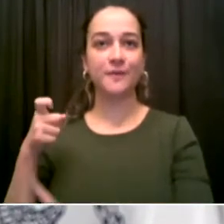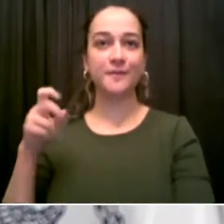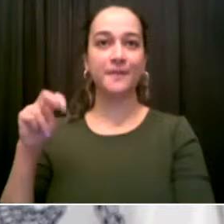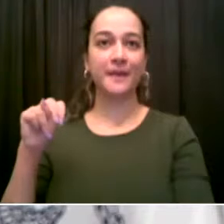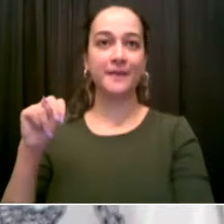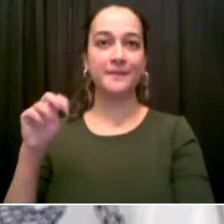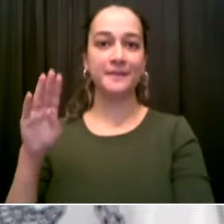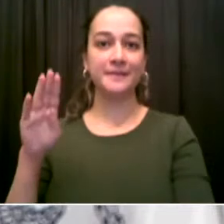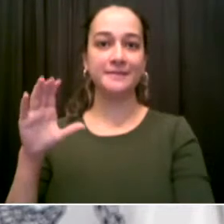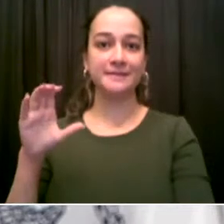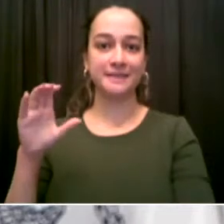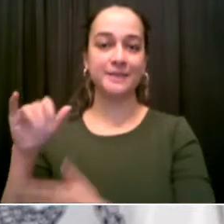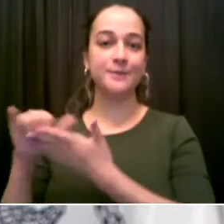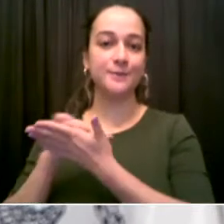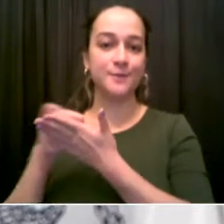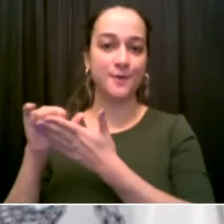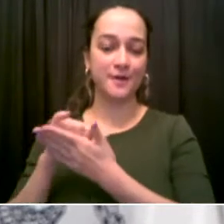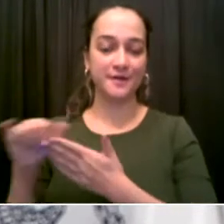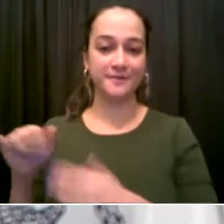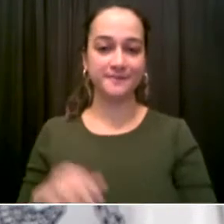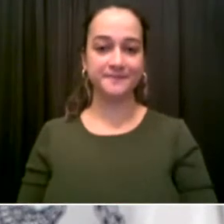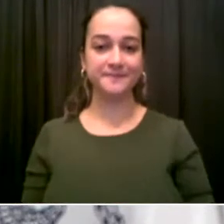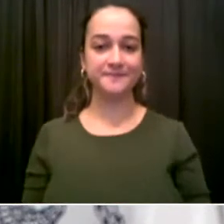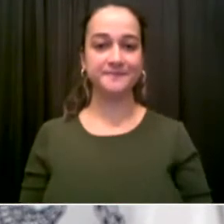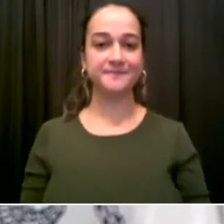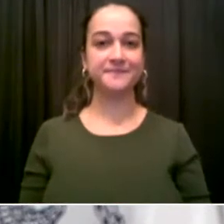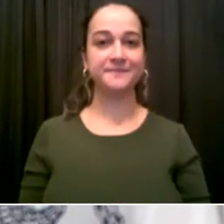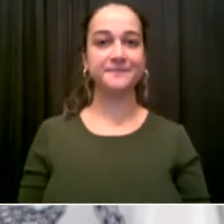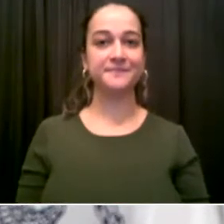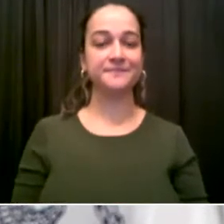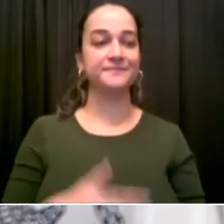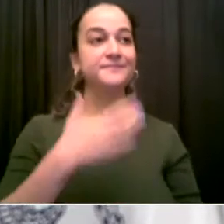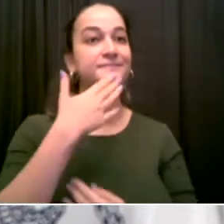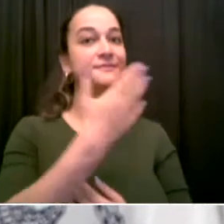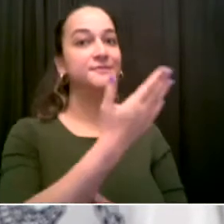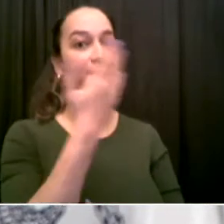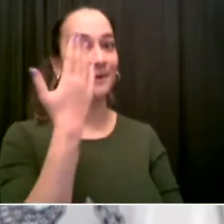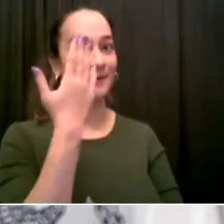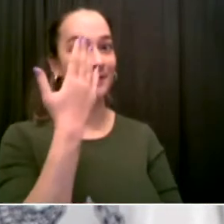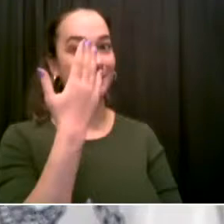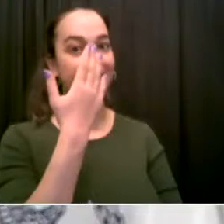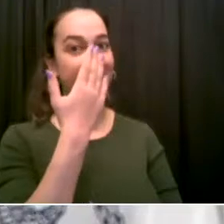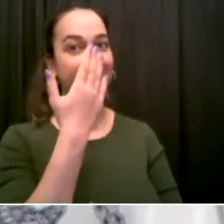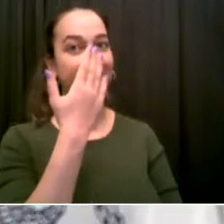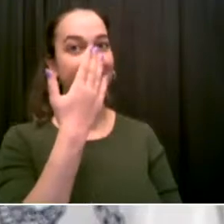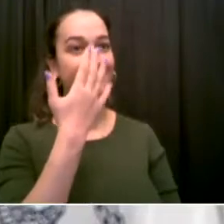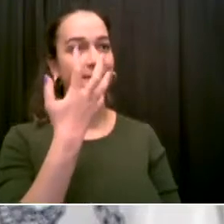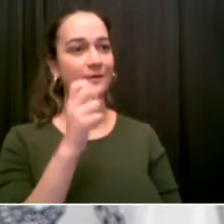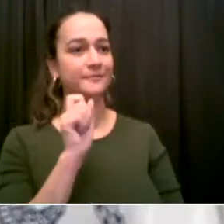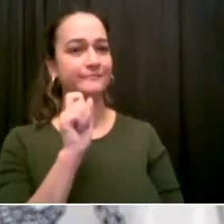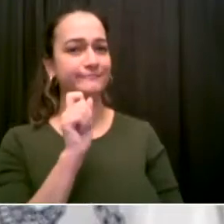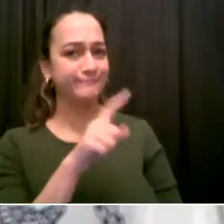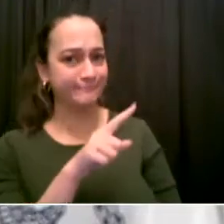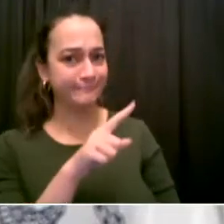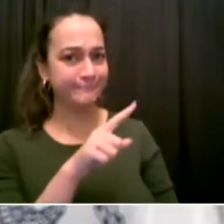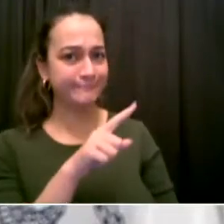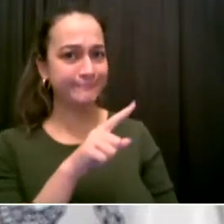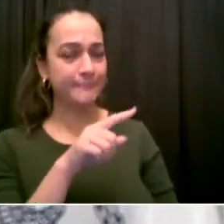PRESIDET NAND CEO OF N EWYORK CITY HOSPITAL.